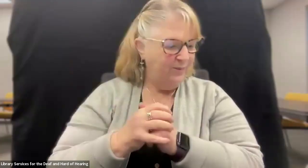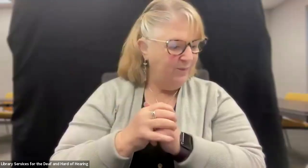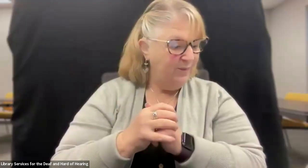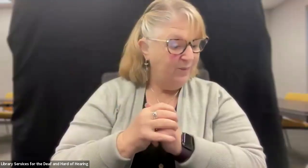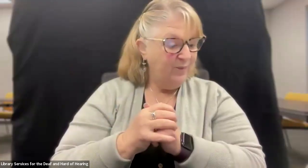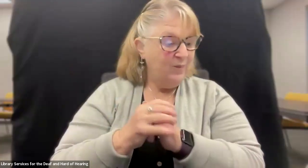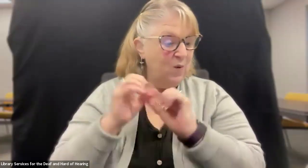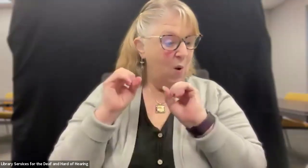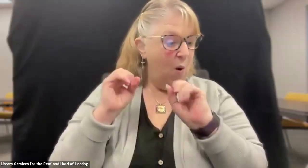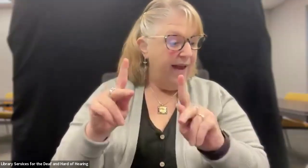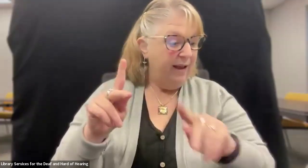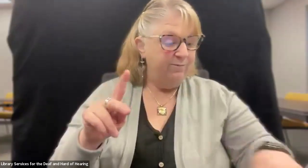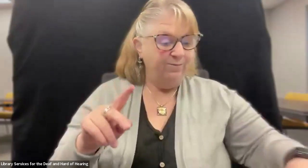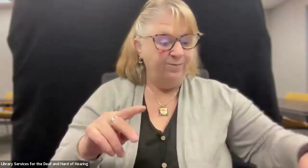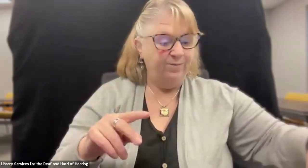We have four panelists joining us.